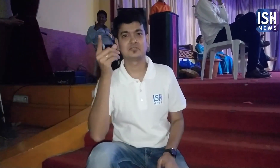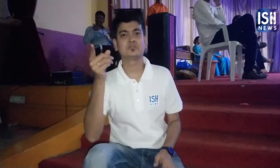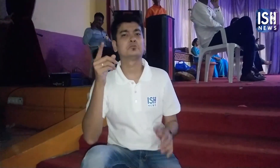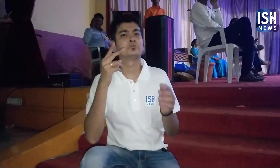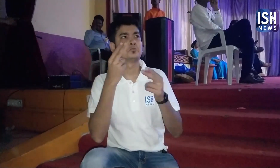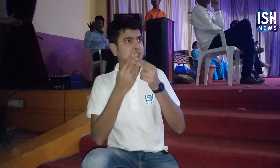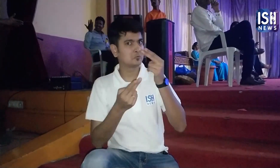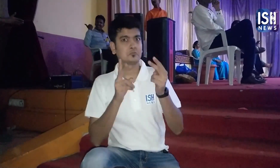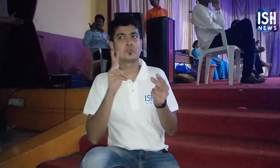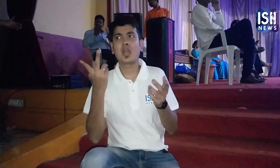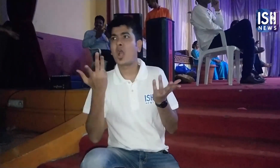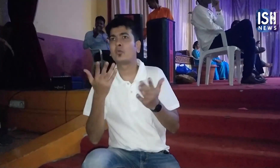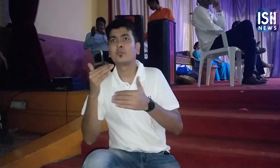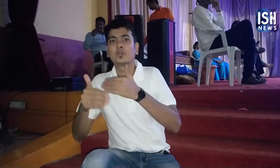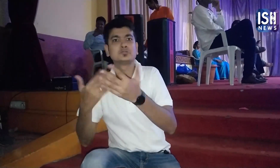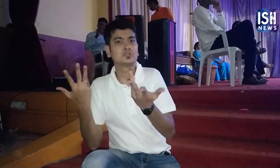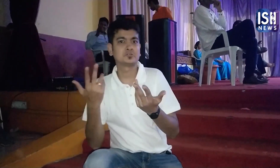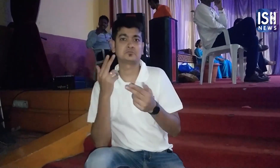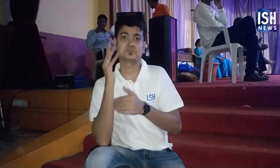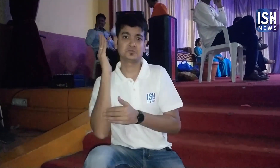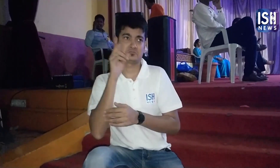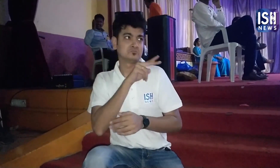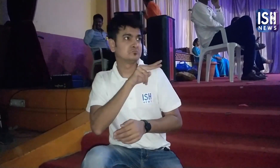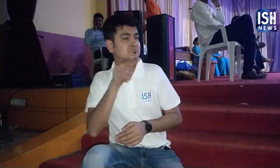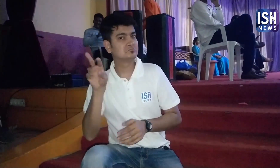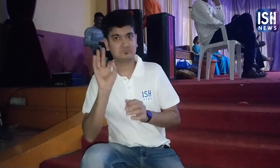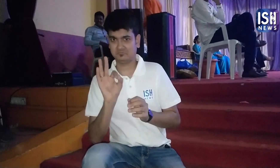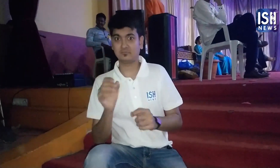He is explaining how the affiliation took place and its process.